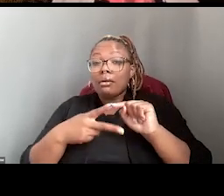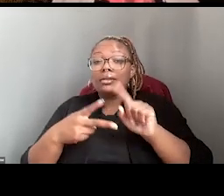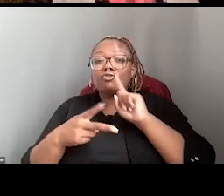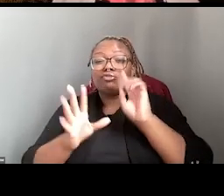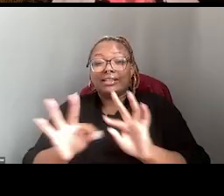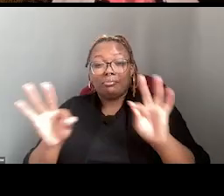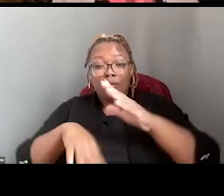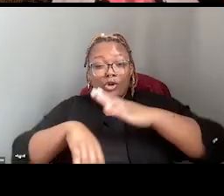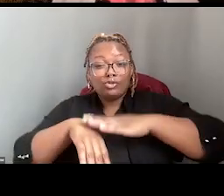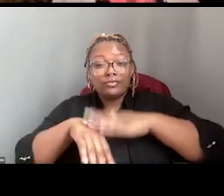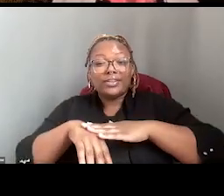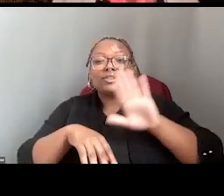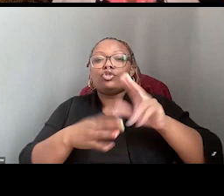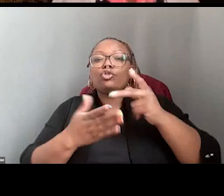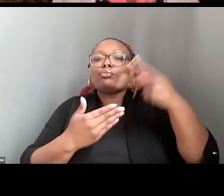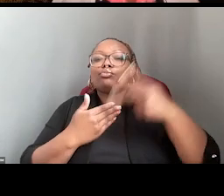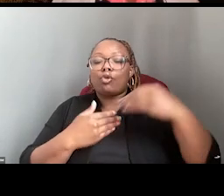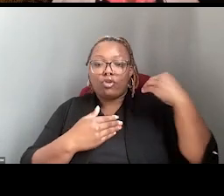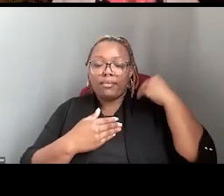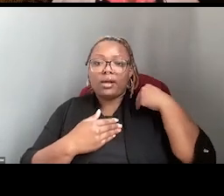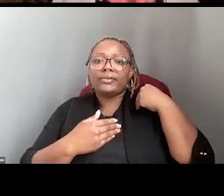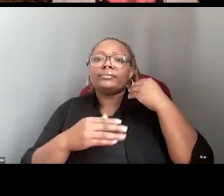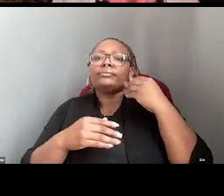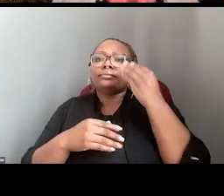that you are venturing off the original scope of the project.